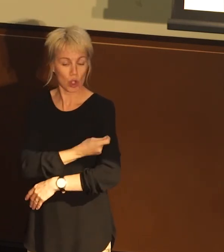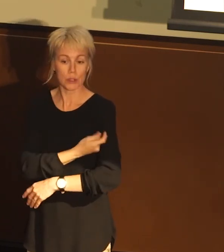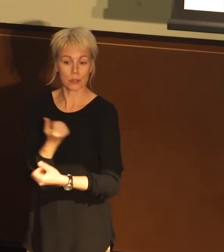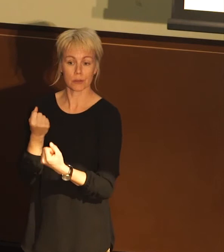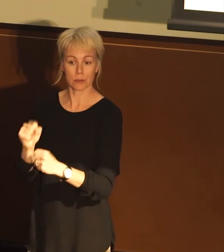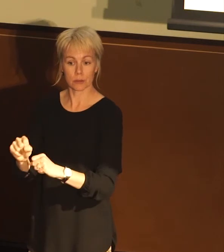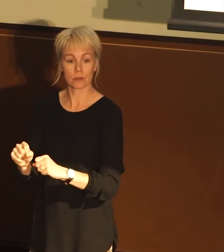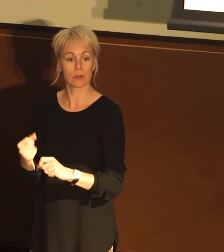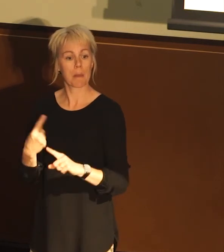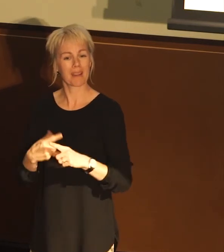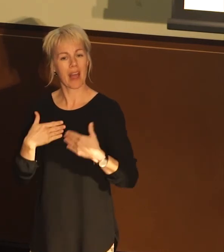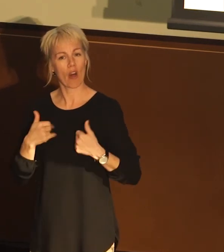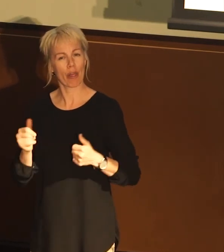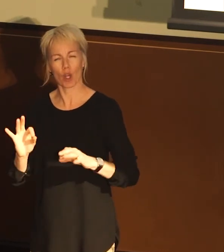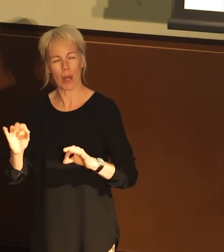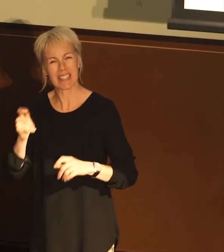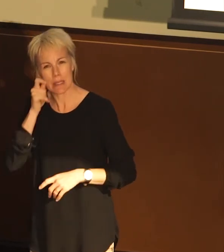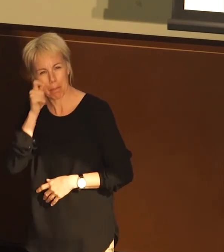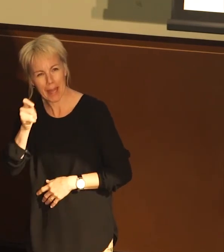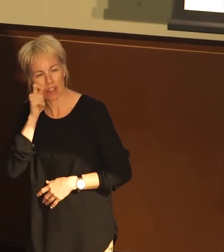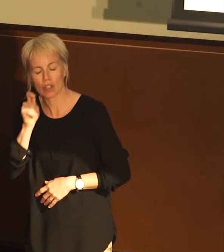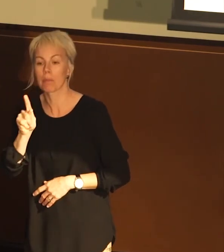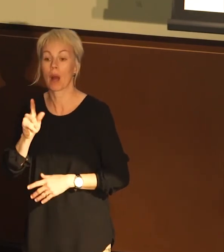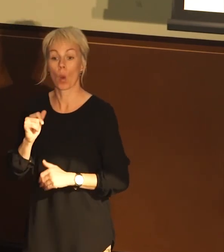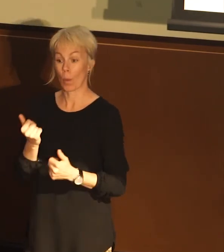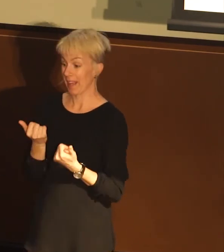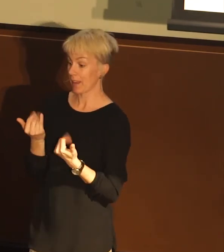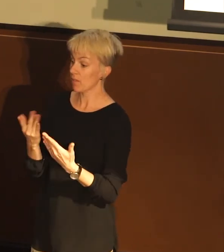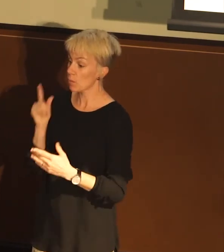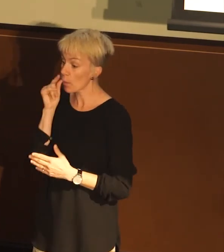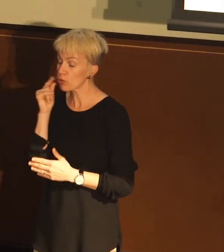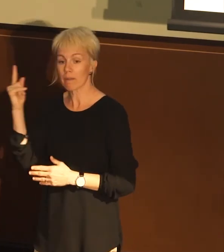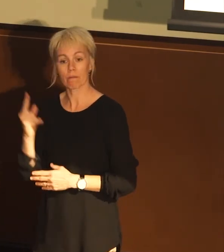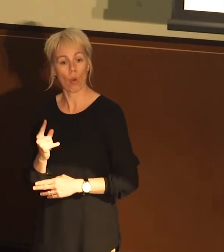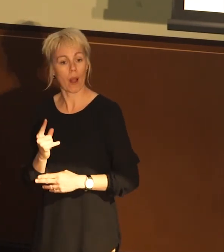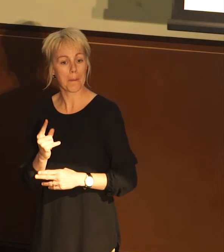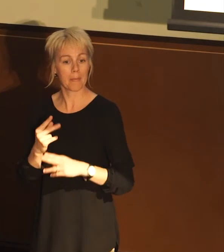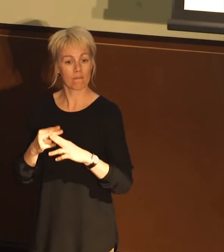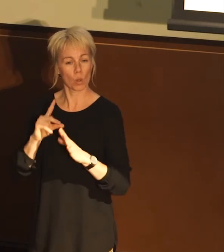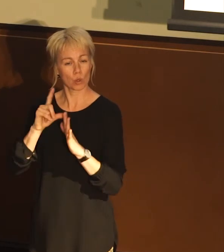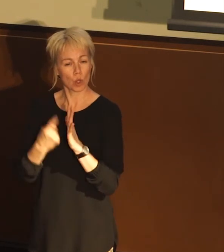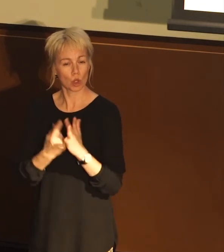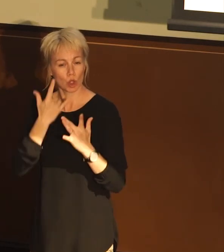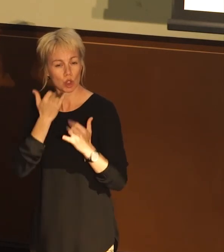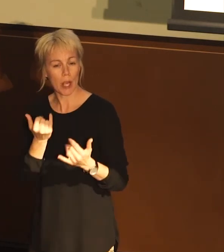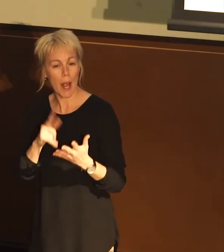inspections is not the right word but we provide them with the opportunity to come for a check-up just a very basic check-up and we get that done.